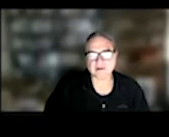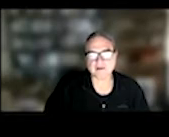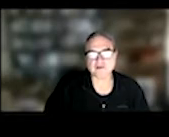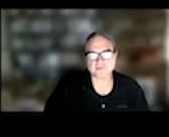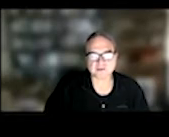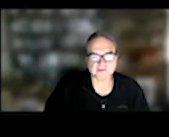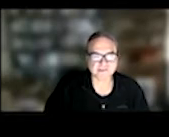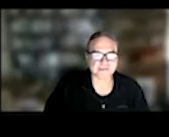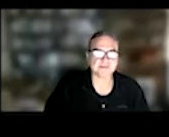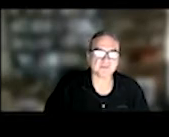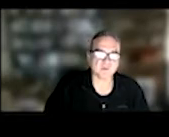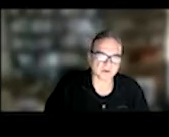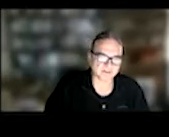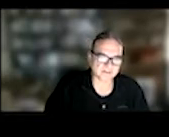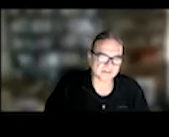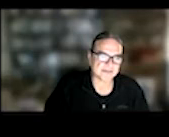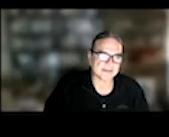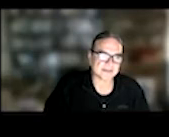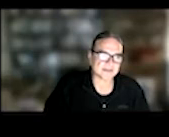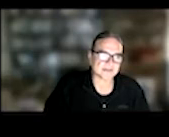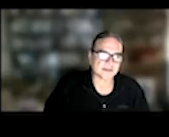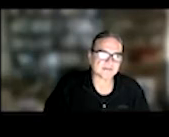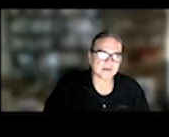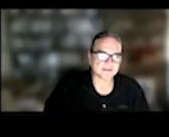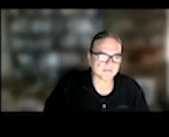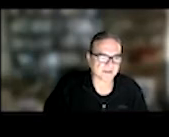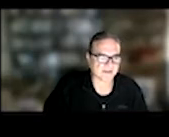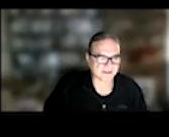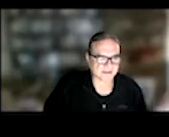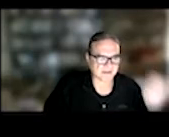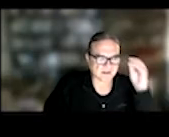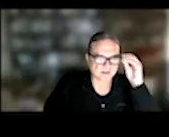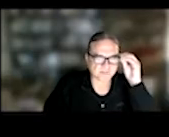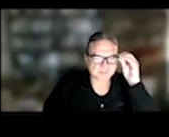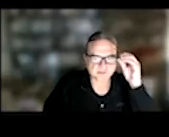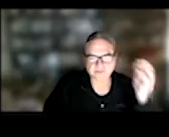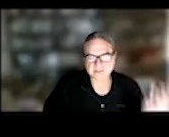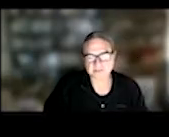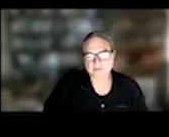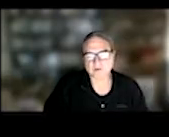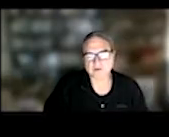long-term services and supports and we have to also recognize long-term services and supports